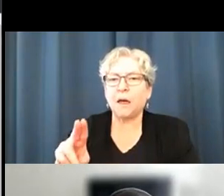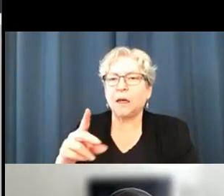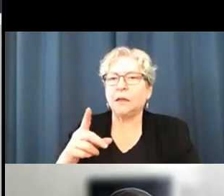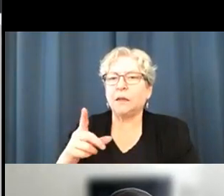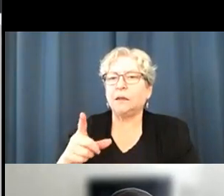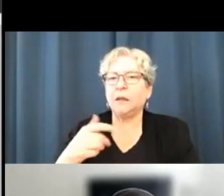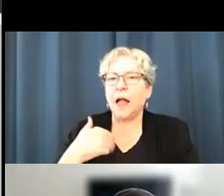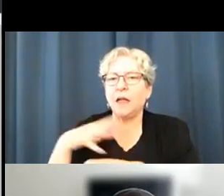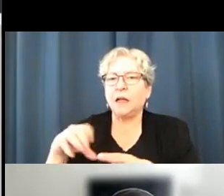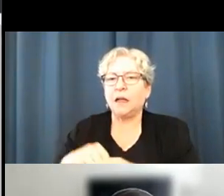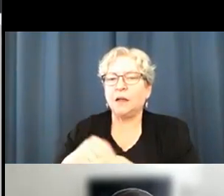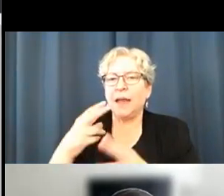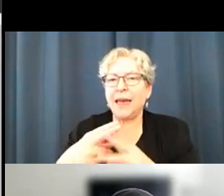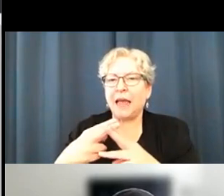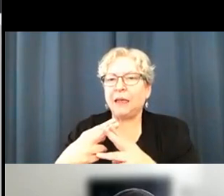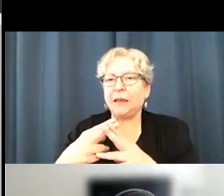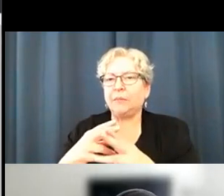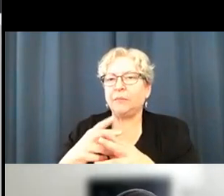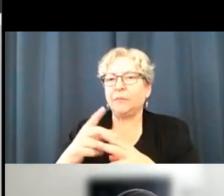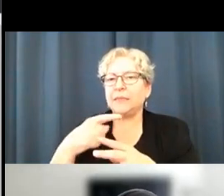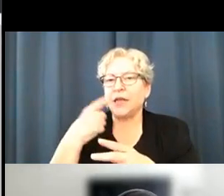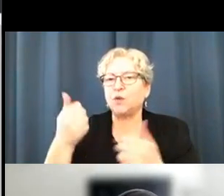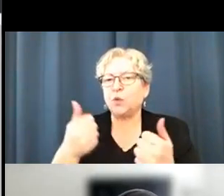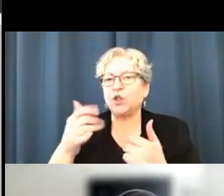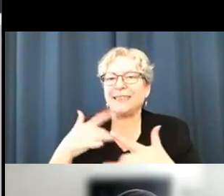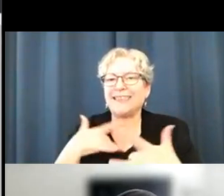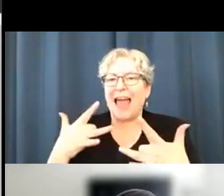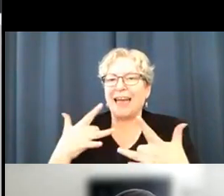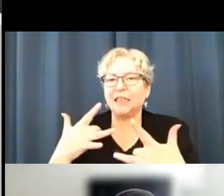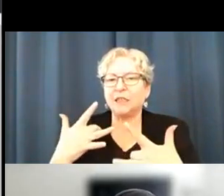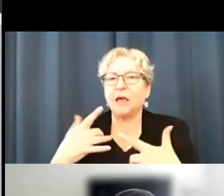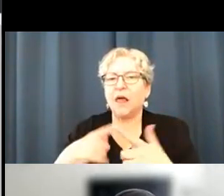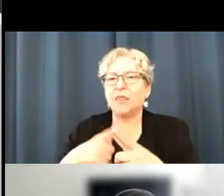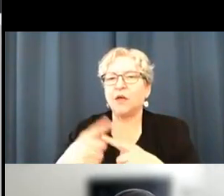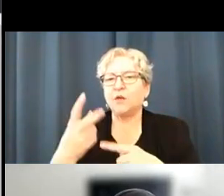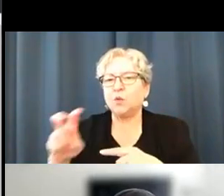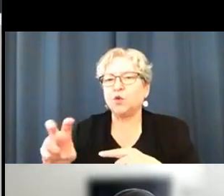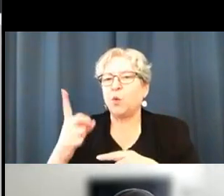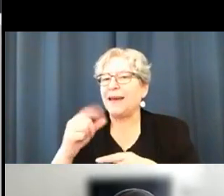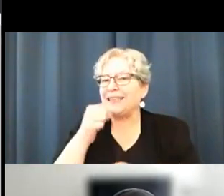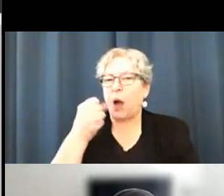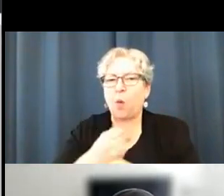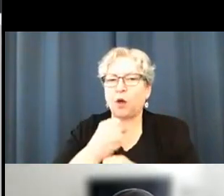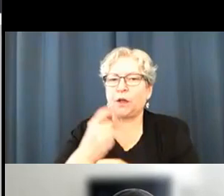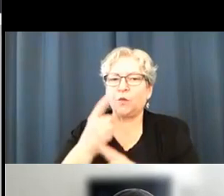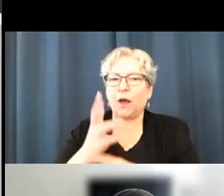So, the name and the roller identified as well as the status. And we'll switch over to one that isn't working properly. [Narrator] Welcome to .